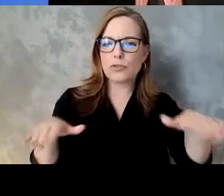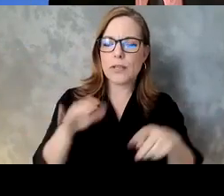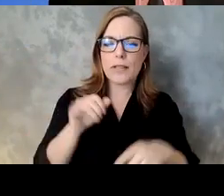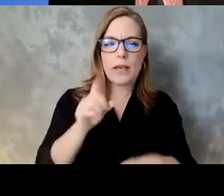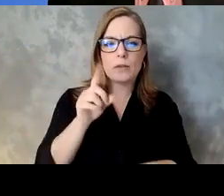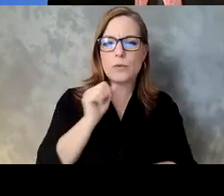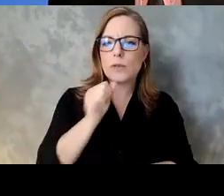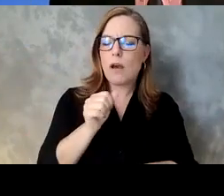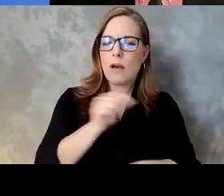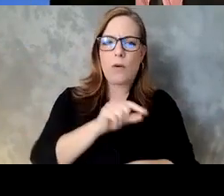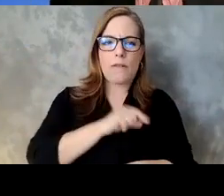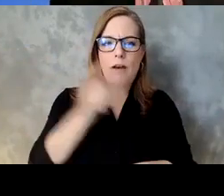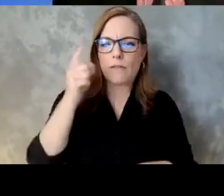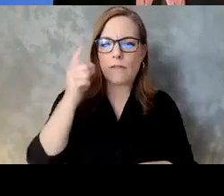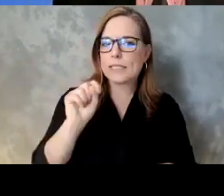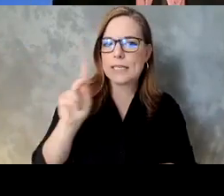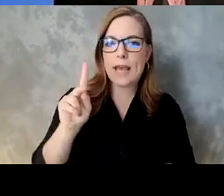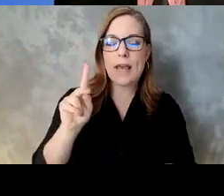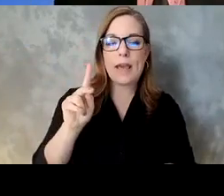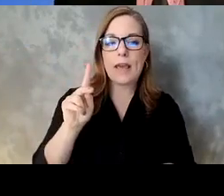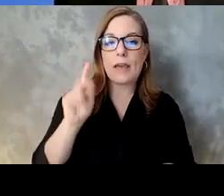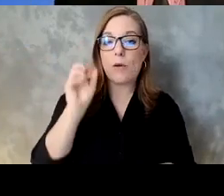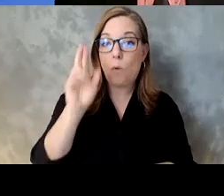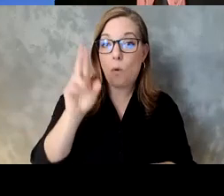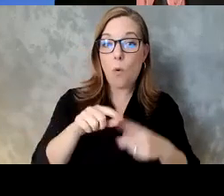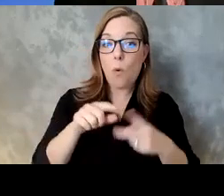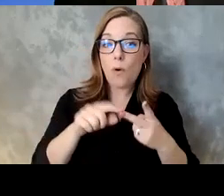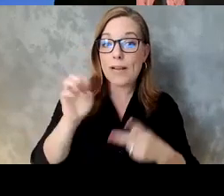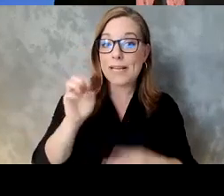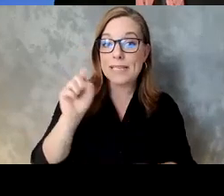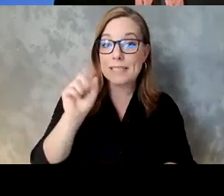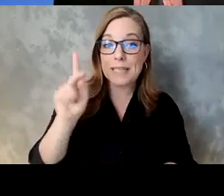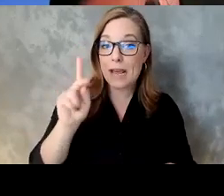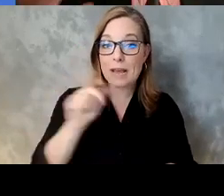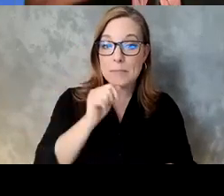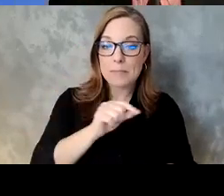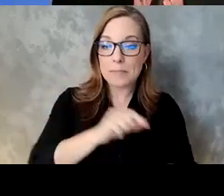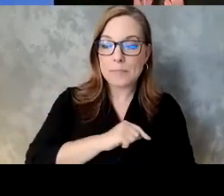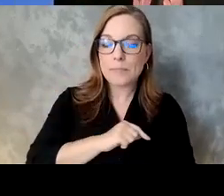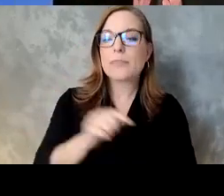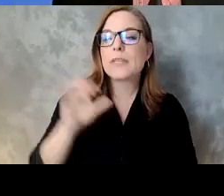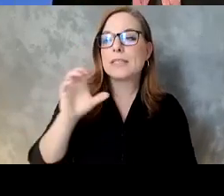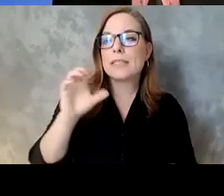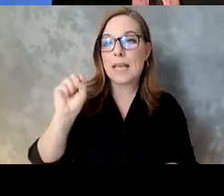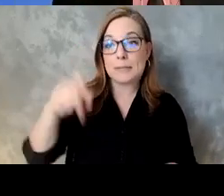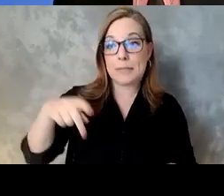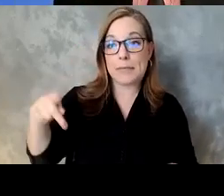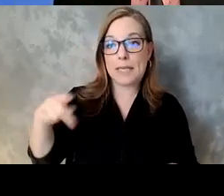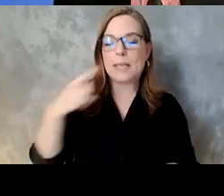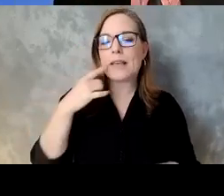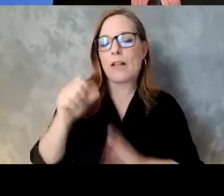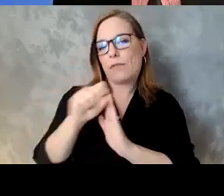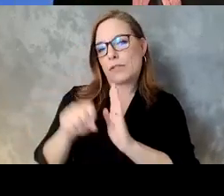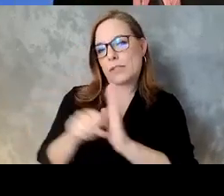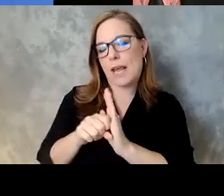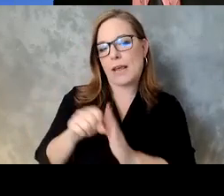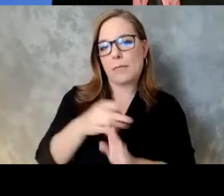for TK or ETK. CSPP the California State Preschool Program or locally funded programs can serve